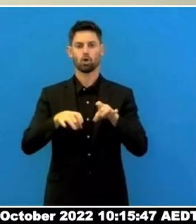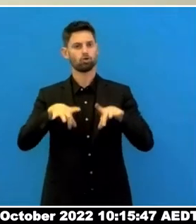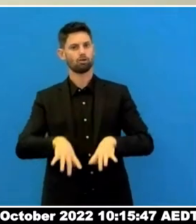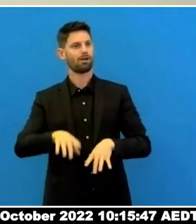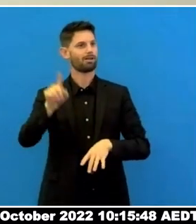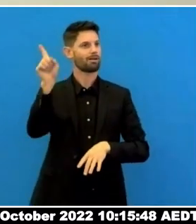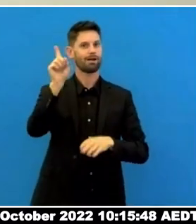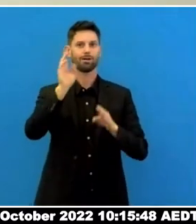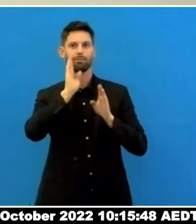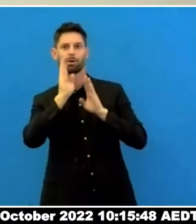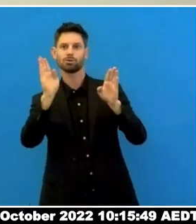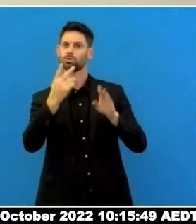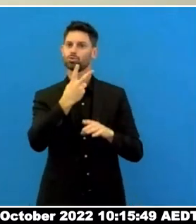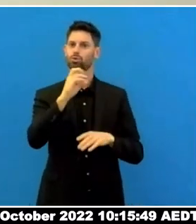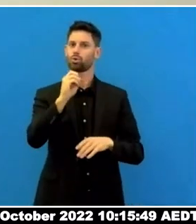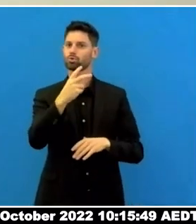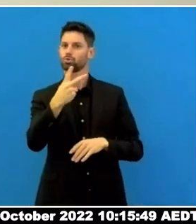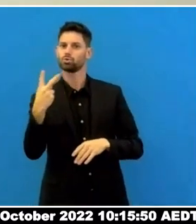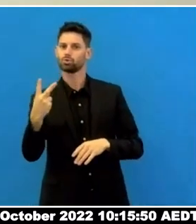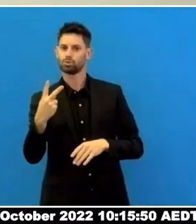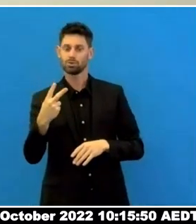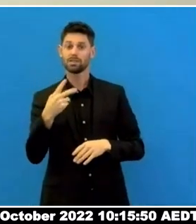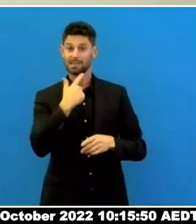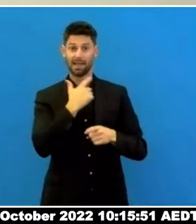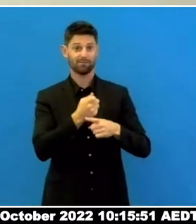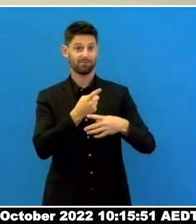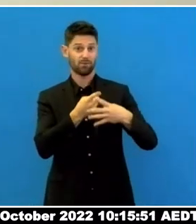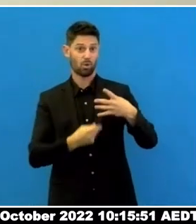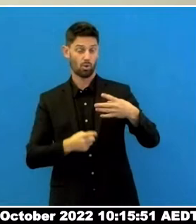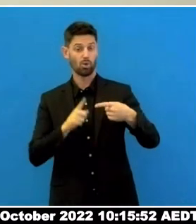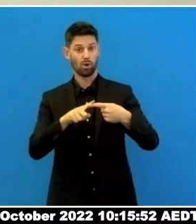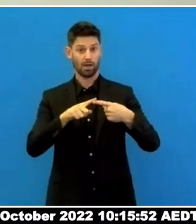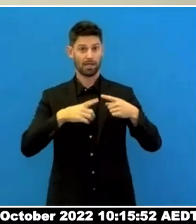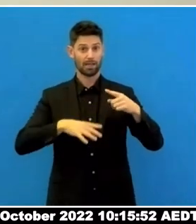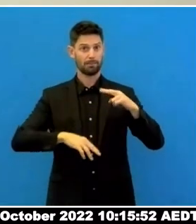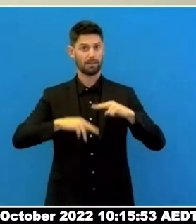It proposed four reform areas: Building a preventative culture,